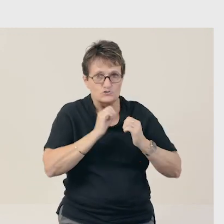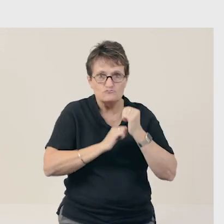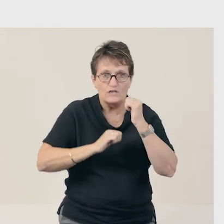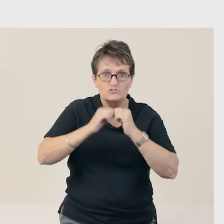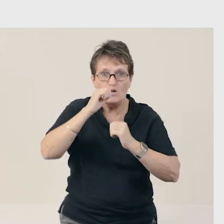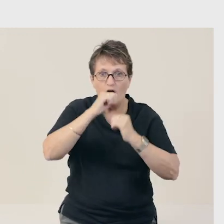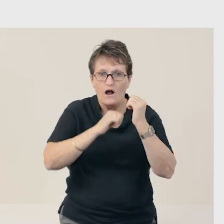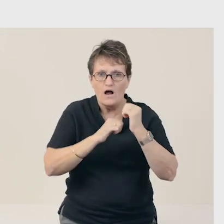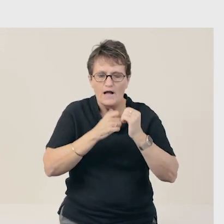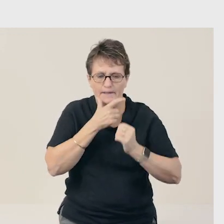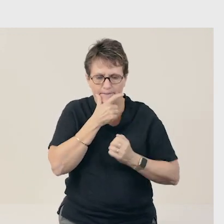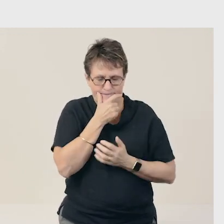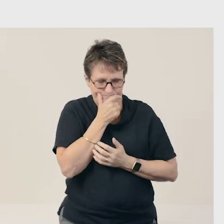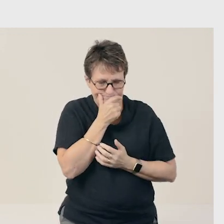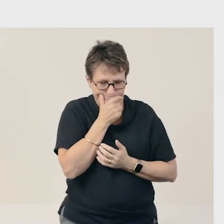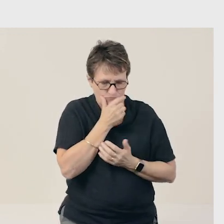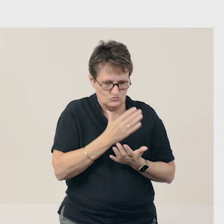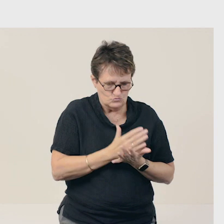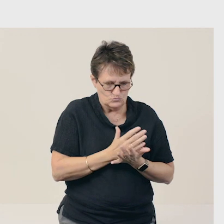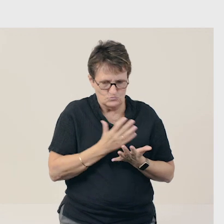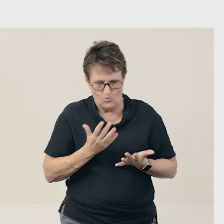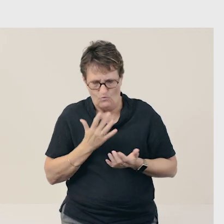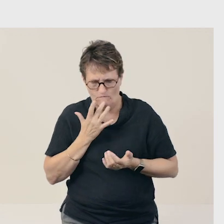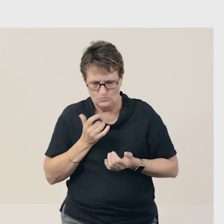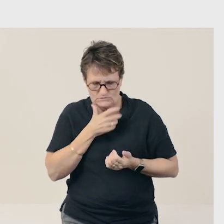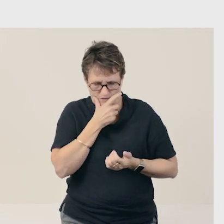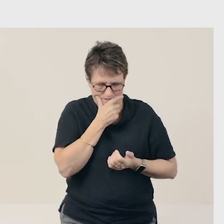Hm, true or false?